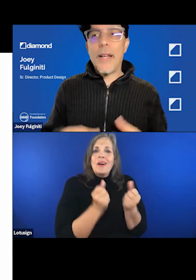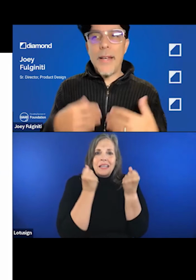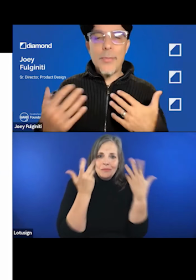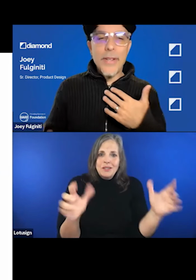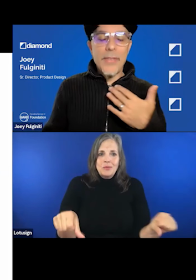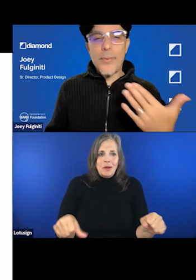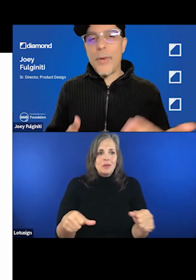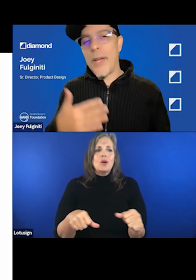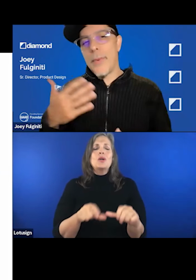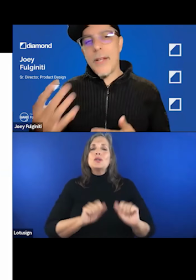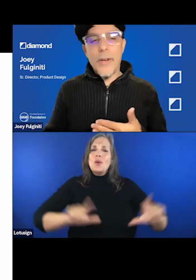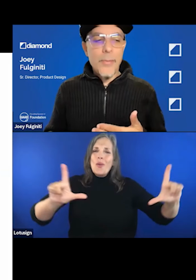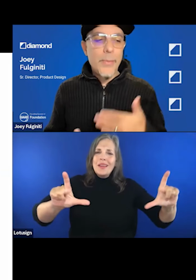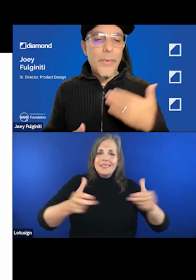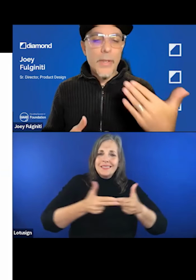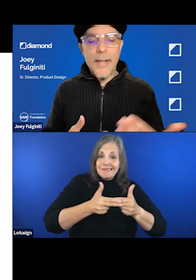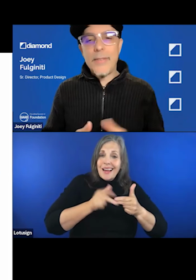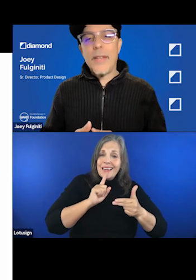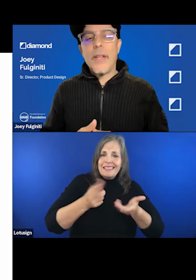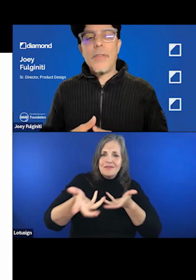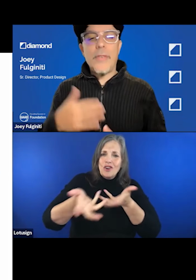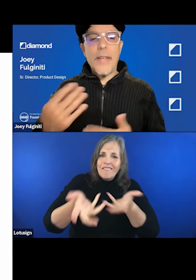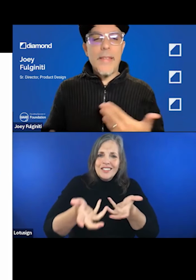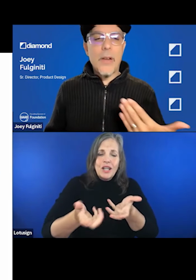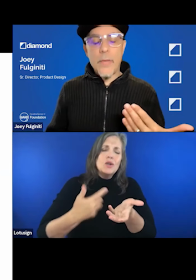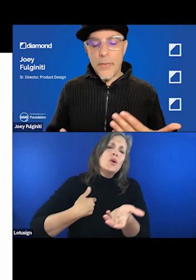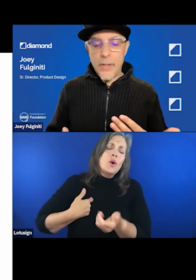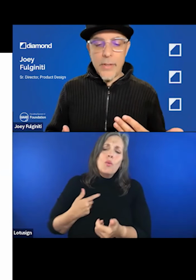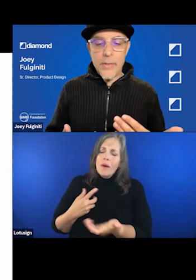like to bring this up right away when I talk to people and clients just to get that conversation